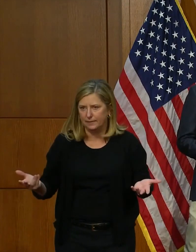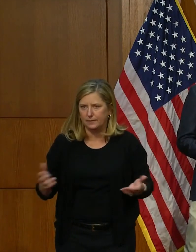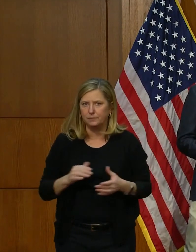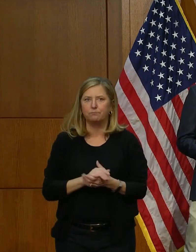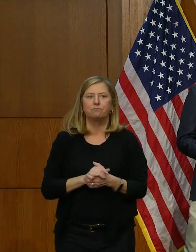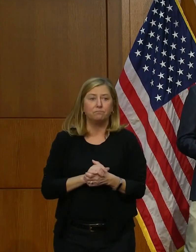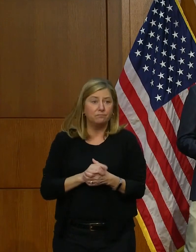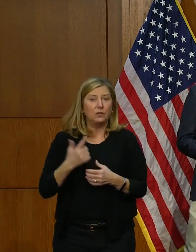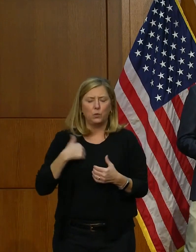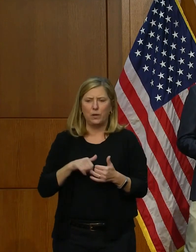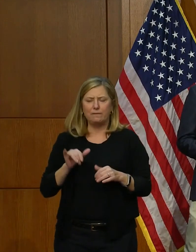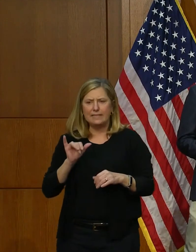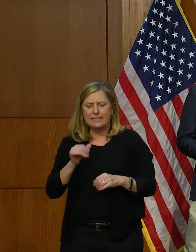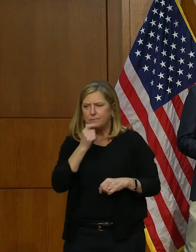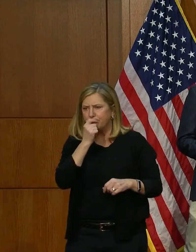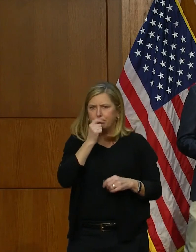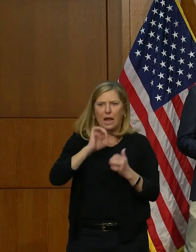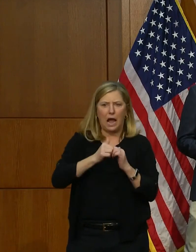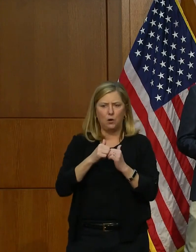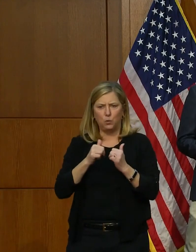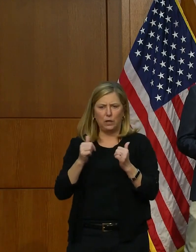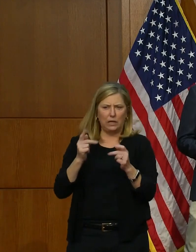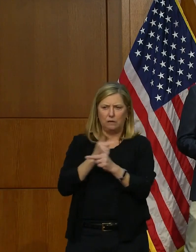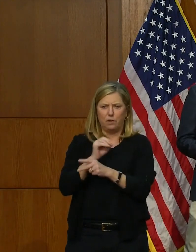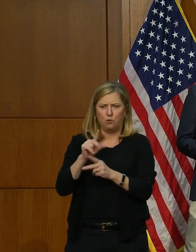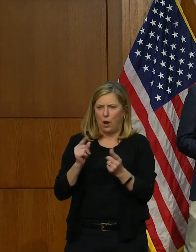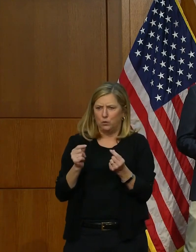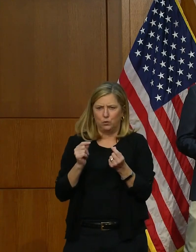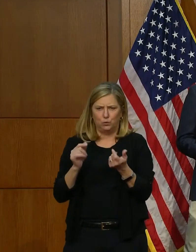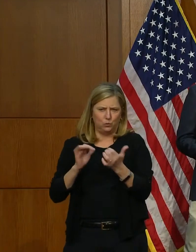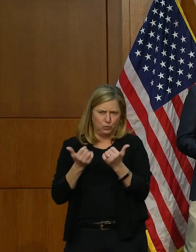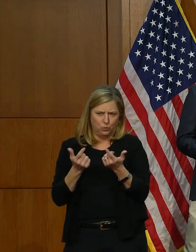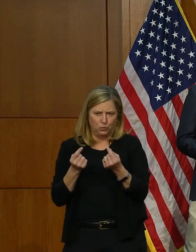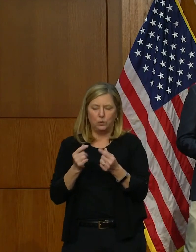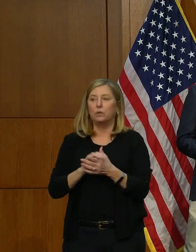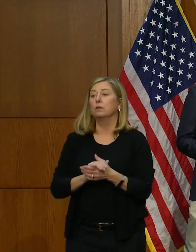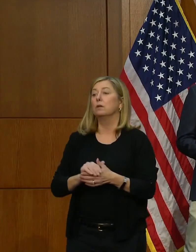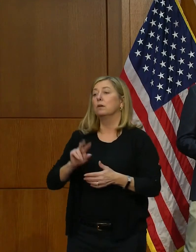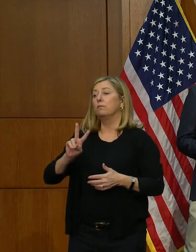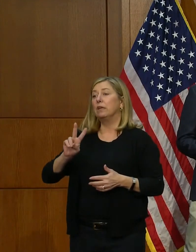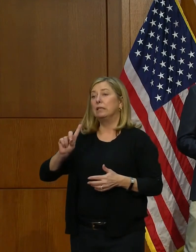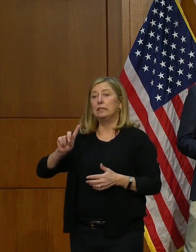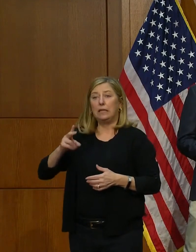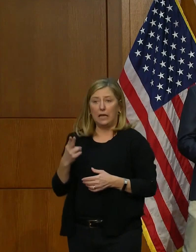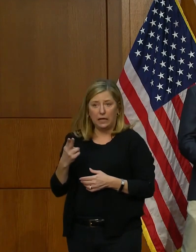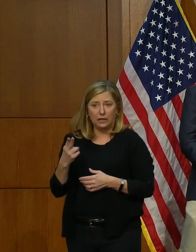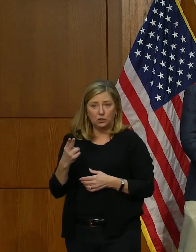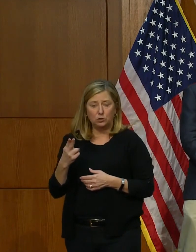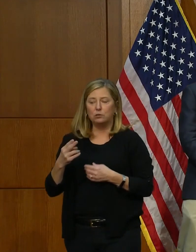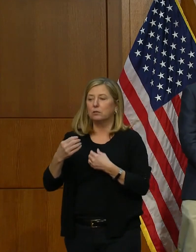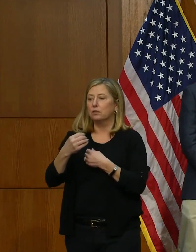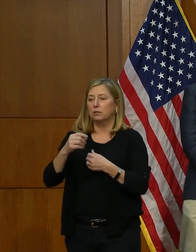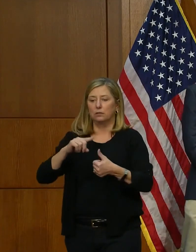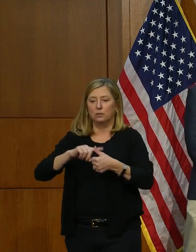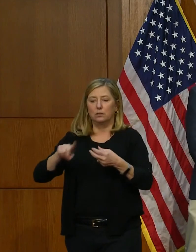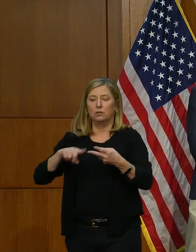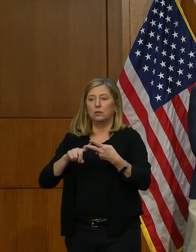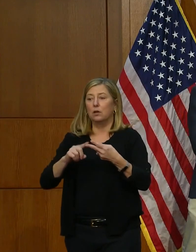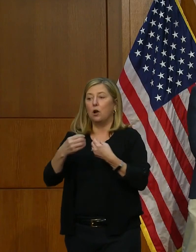NOT BEEN ABLE THIO DELIVER ON THAT TO DATE, EH? SO WE'VE HAD TO FIGURE OUT HOW DO WE WORK